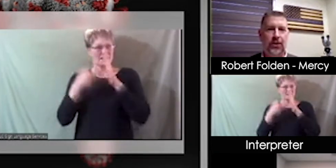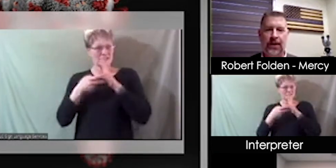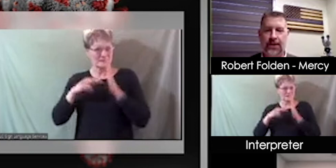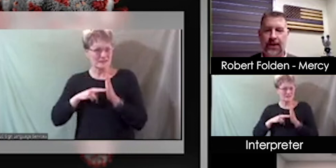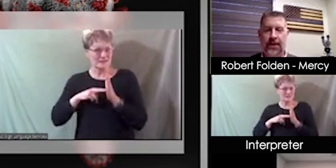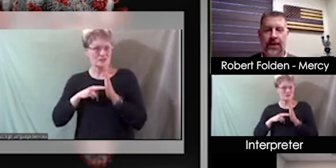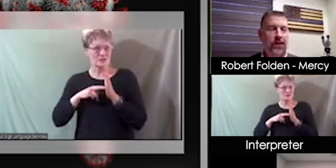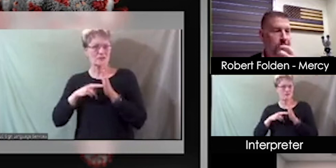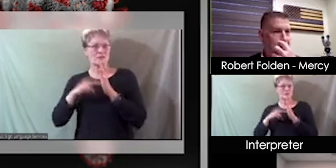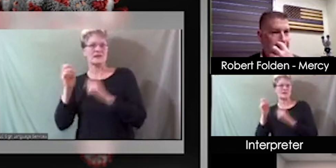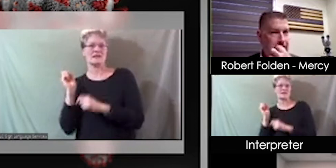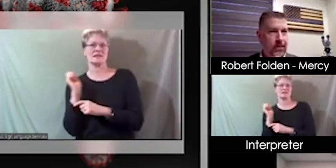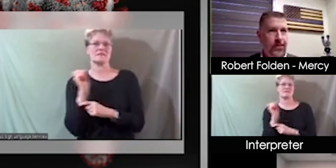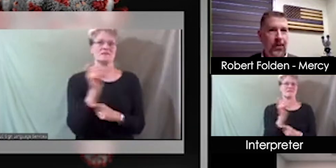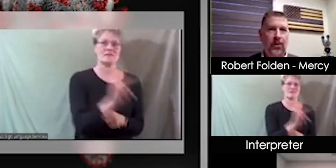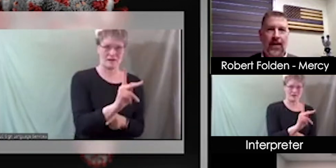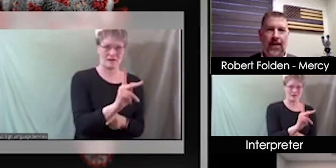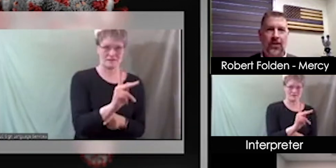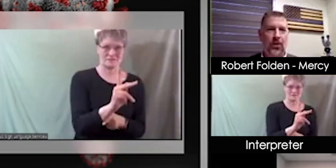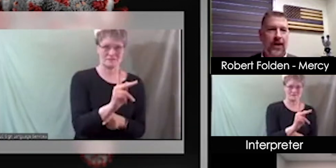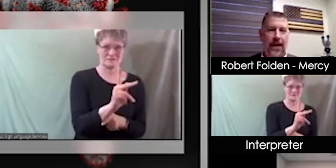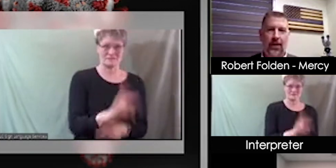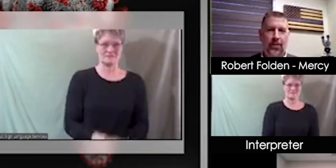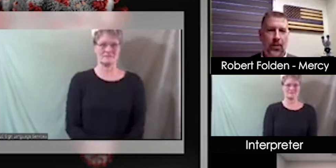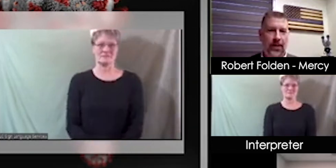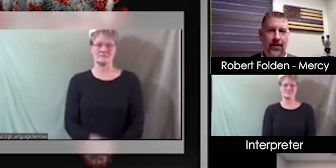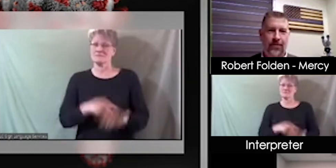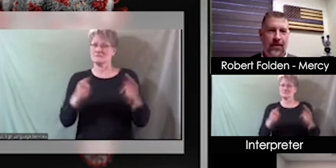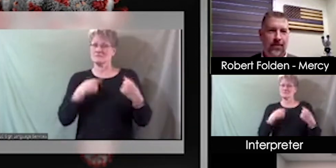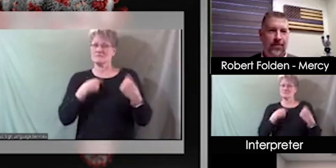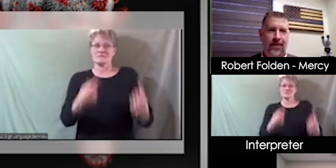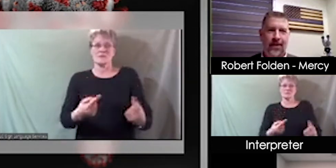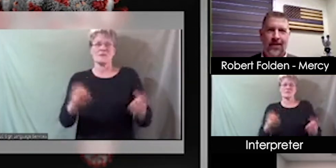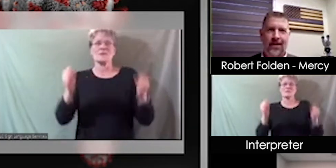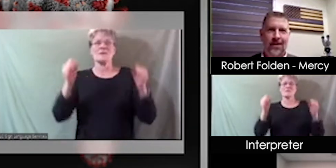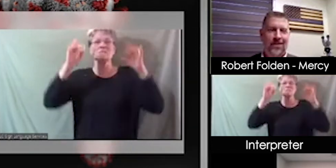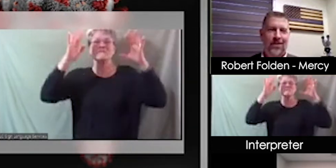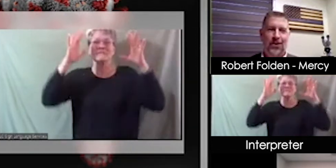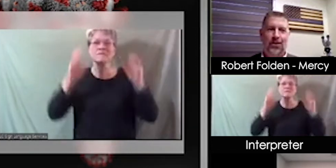return it, but we've had a great outpouring from